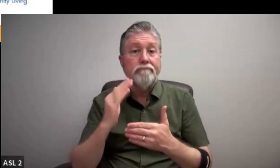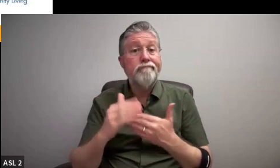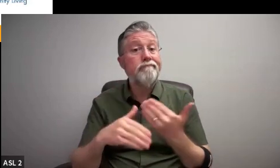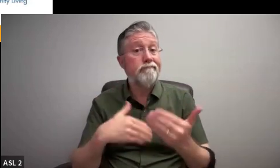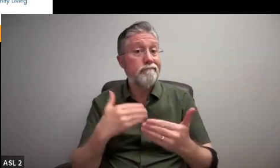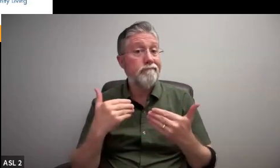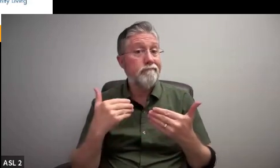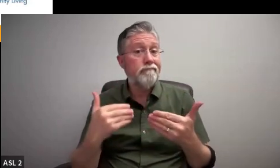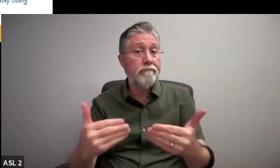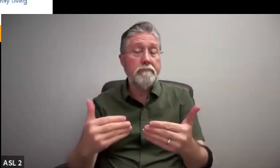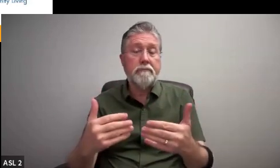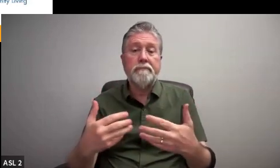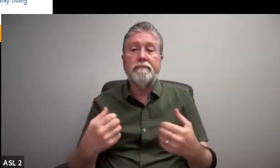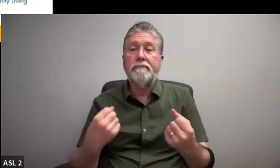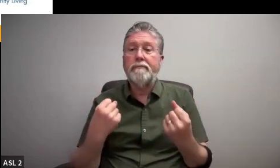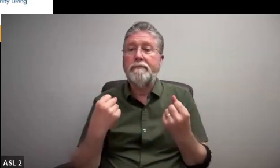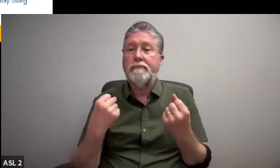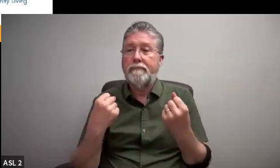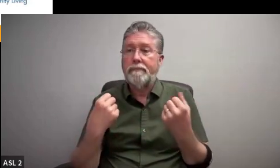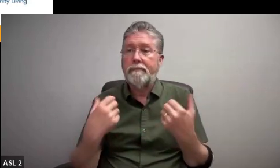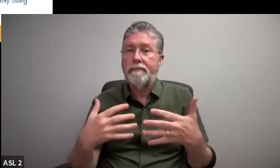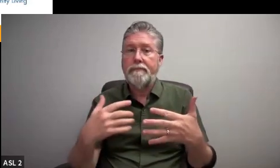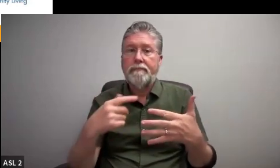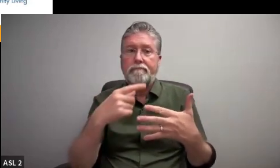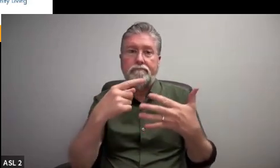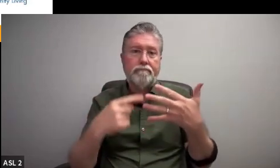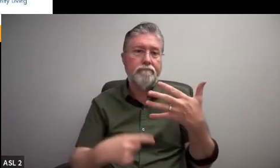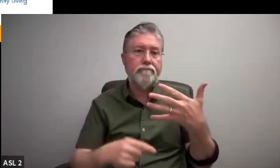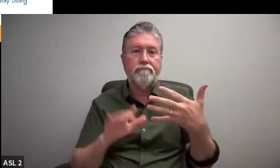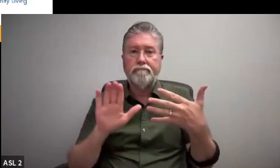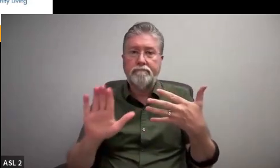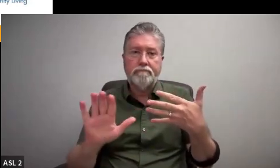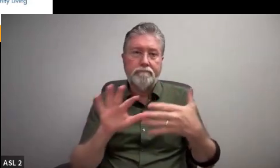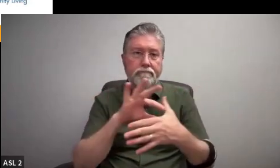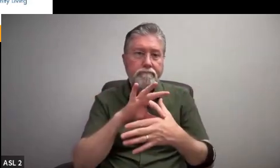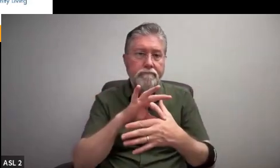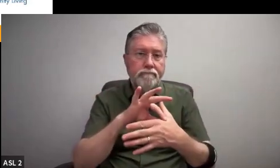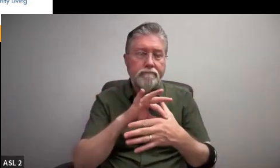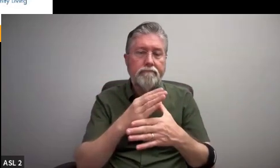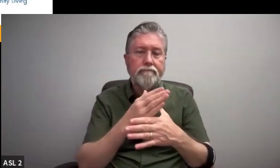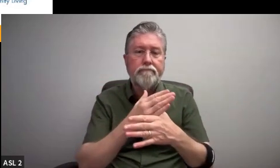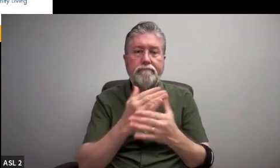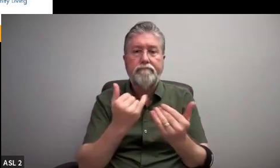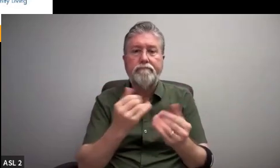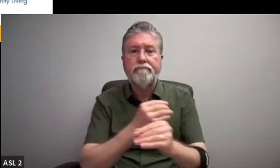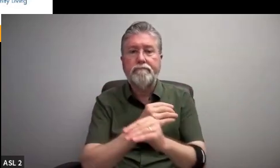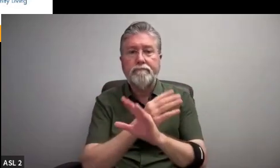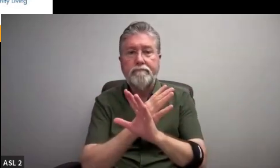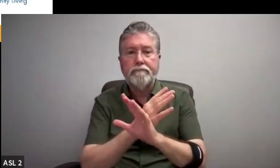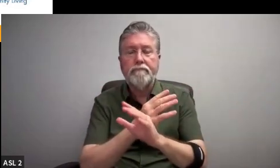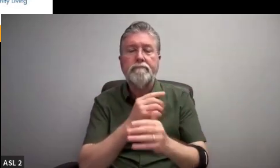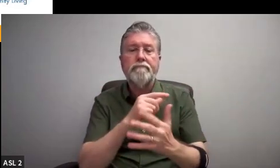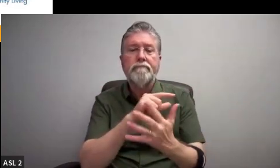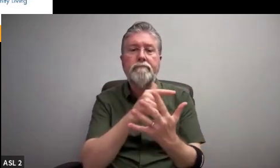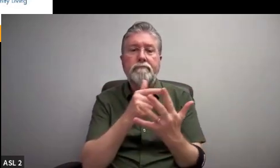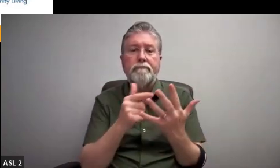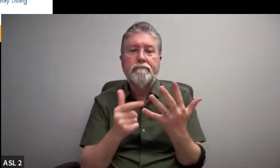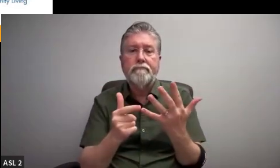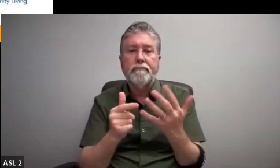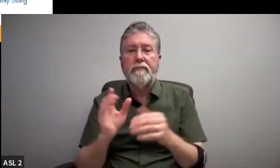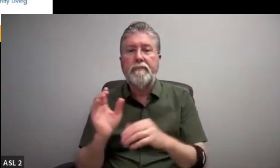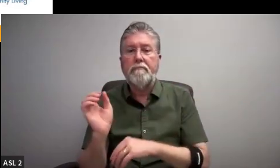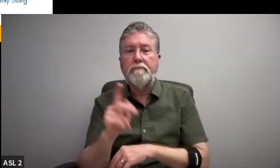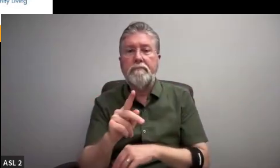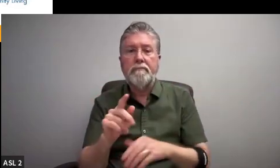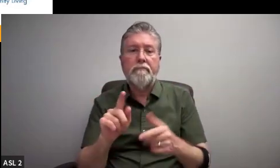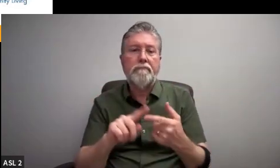got a lot of great content to share with you today on our webinar in our series, Back to Basics. This